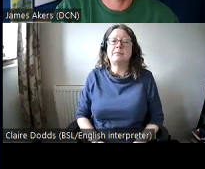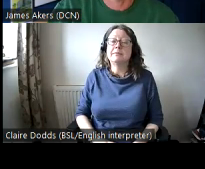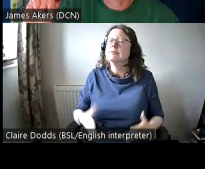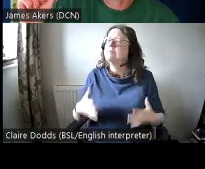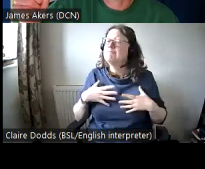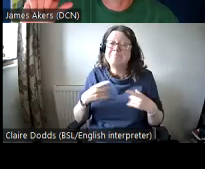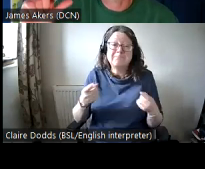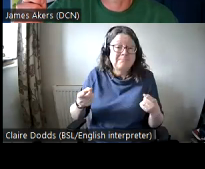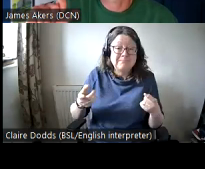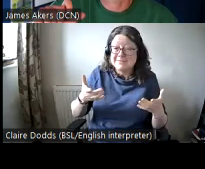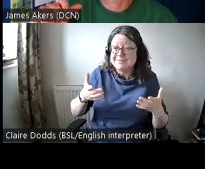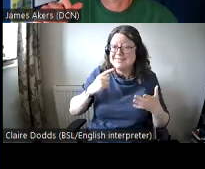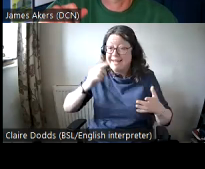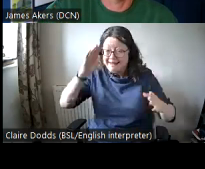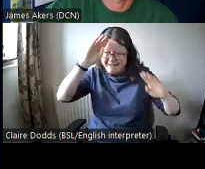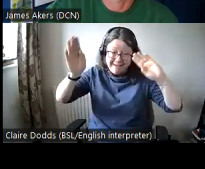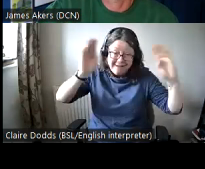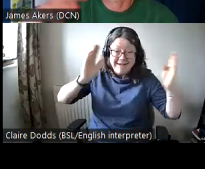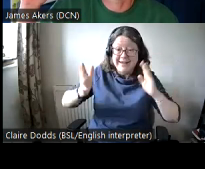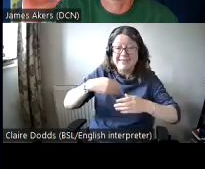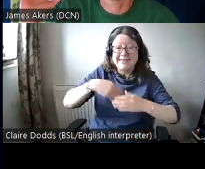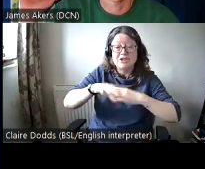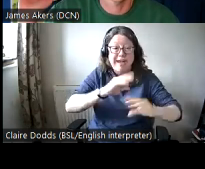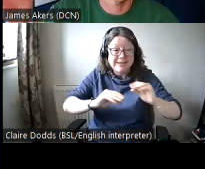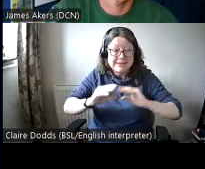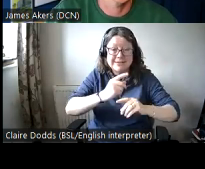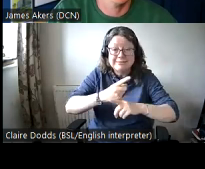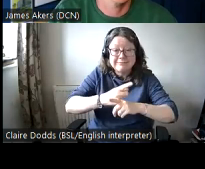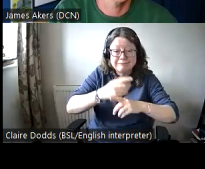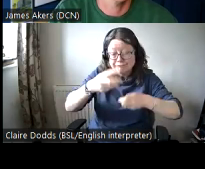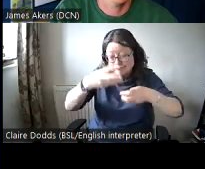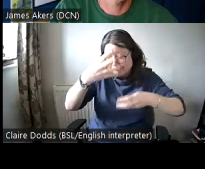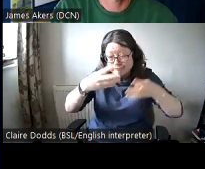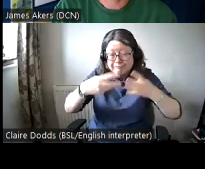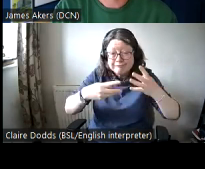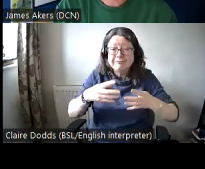If you select everyone from the dropdown, then all the other attendees can see your message as well.